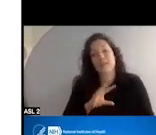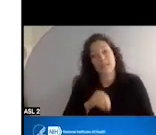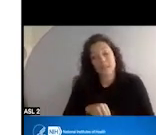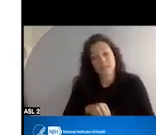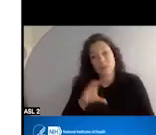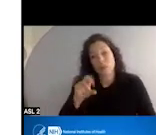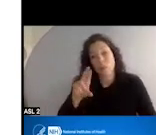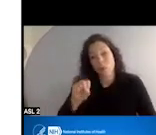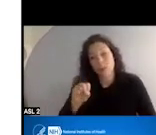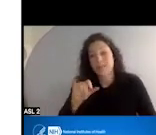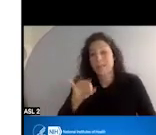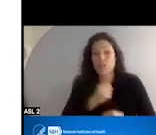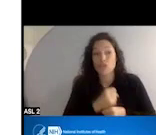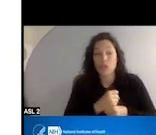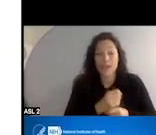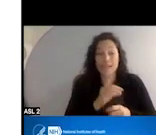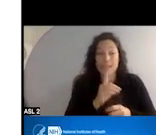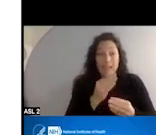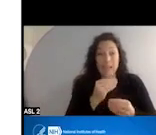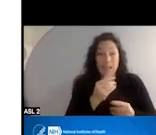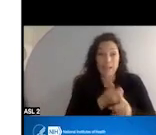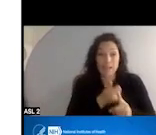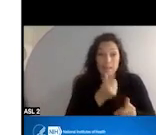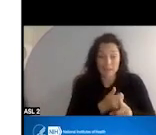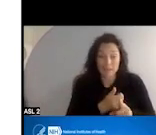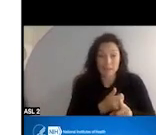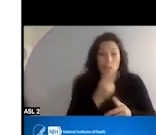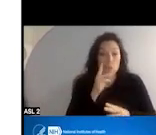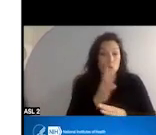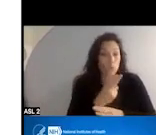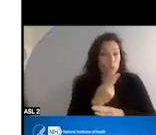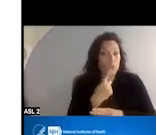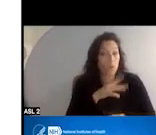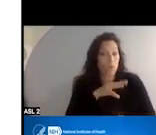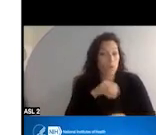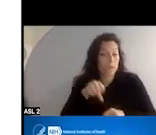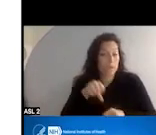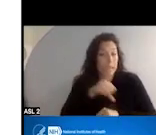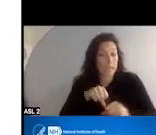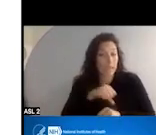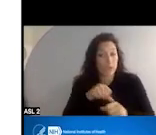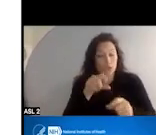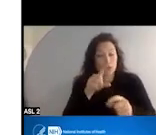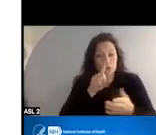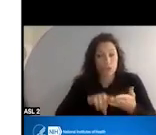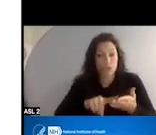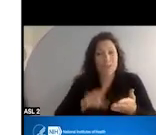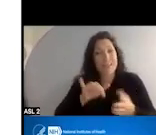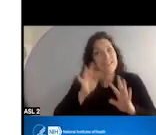that they are themselves using in scientific research that would meet the actual definition in the policy.